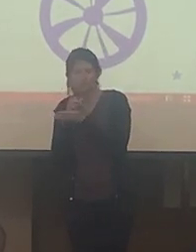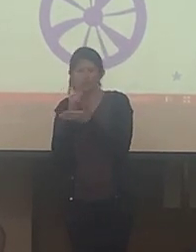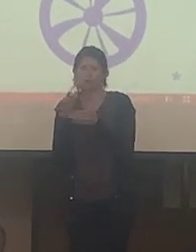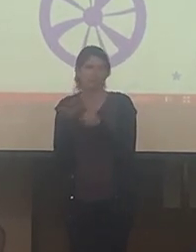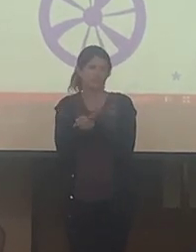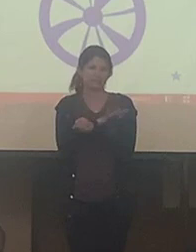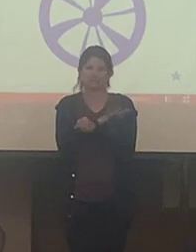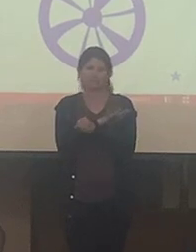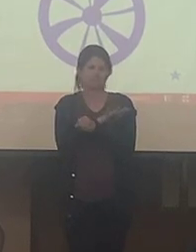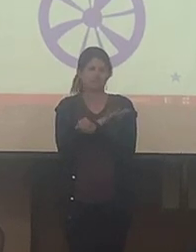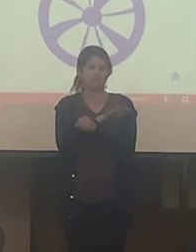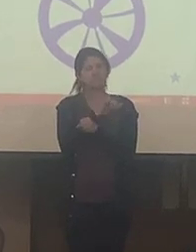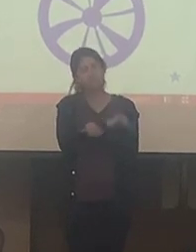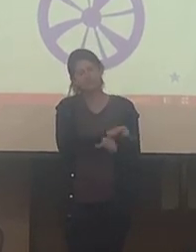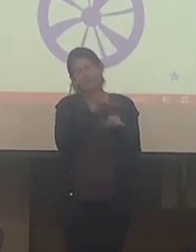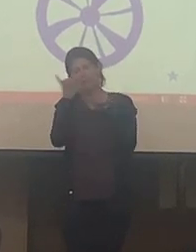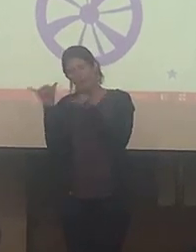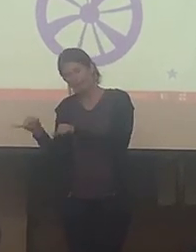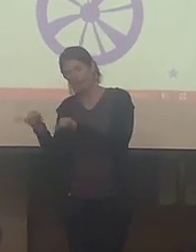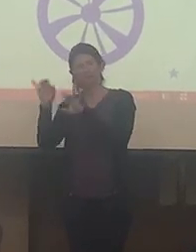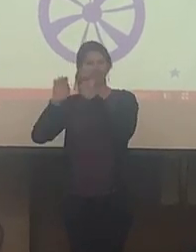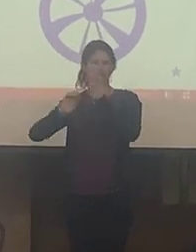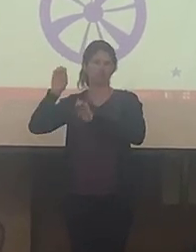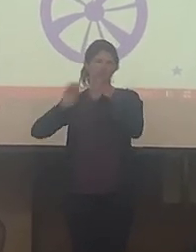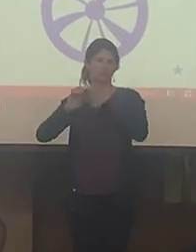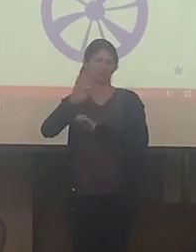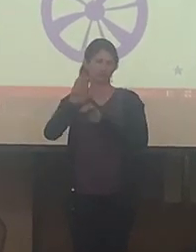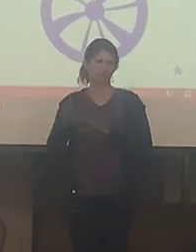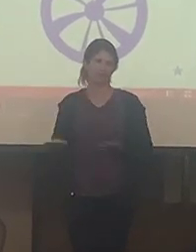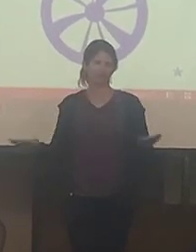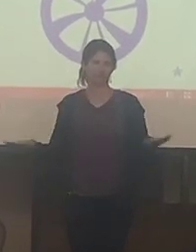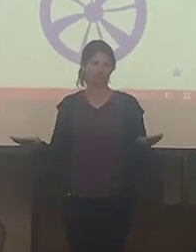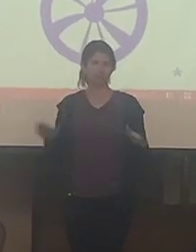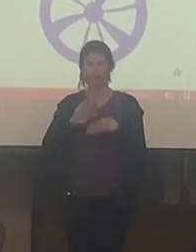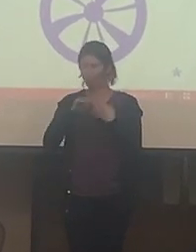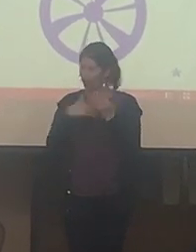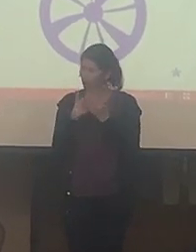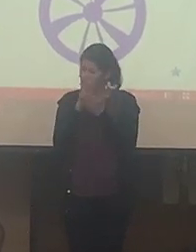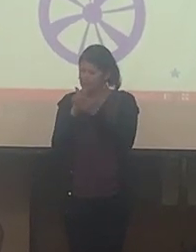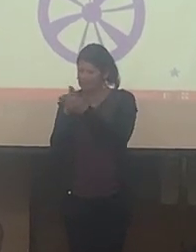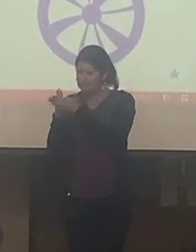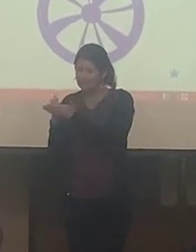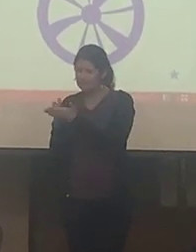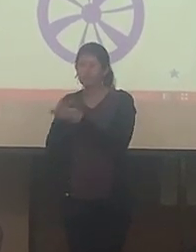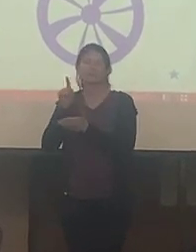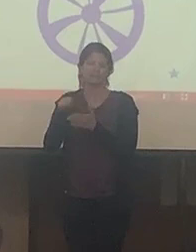like an evaluation for your child if it doesn't have all the physical evaluation